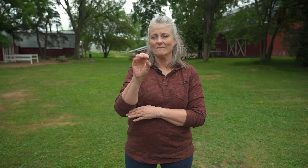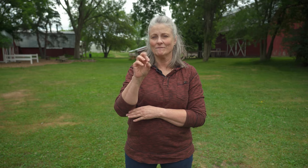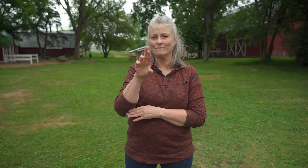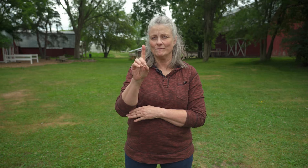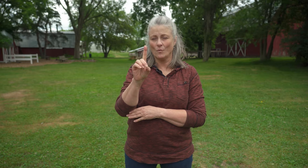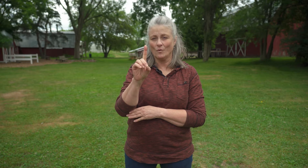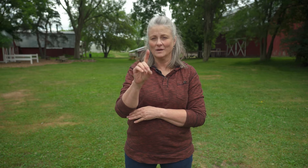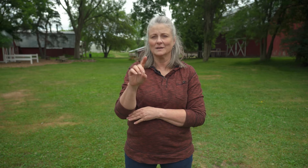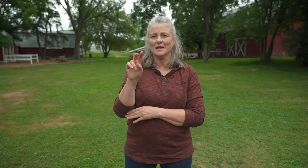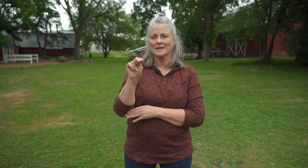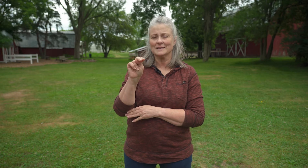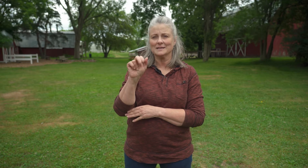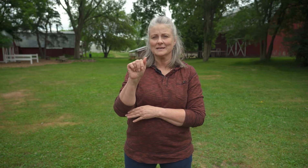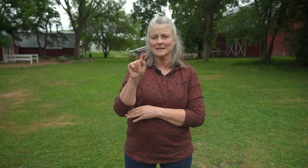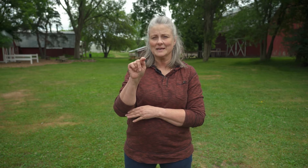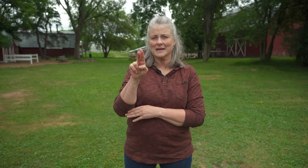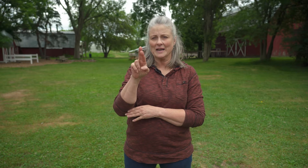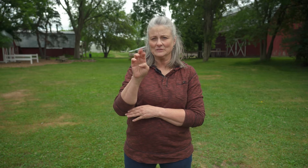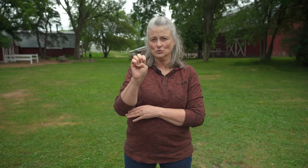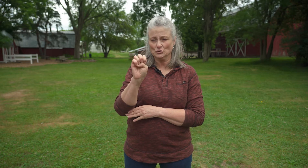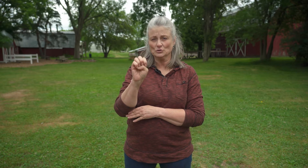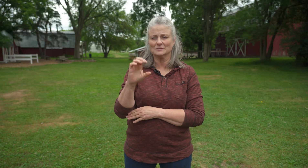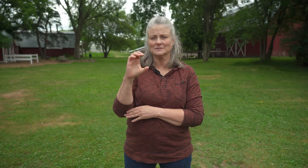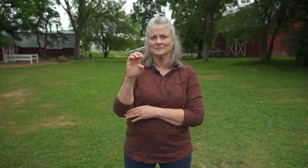We're at Blandford Nature Center.